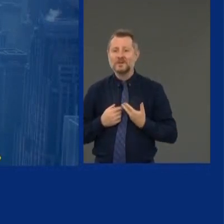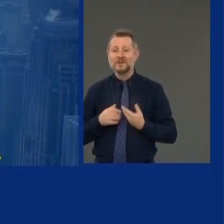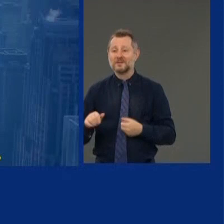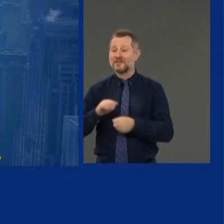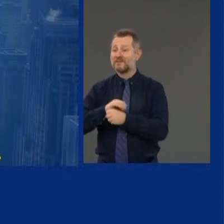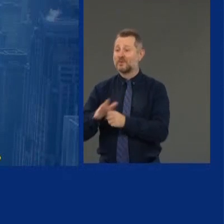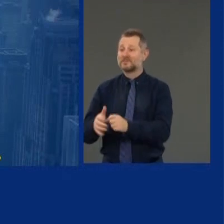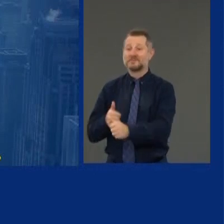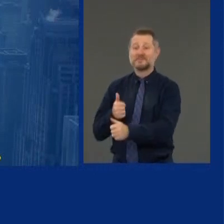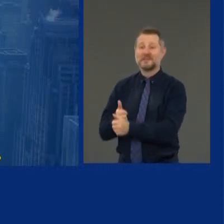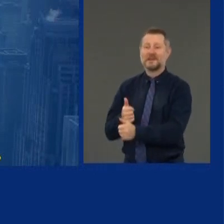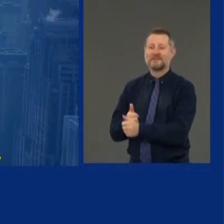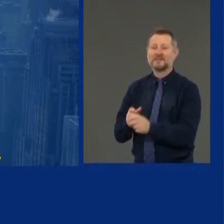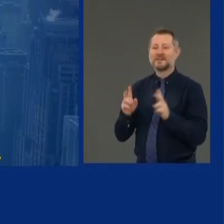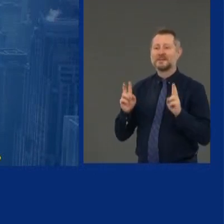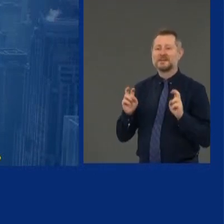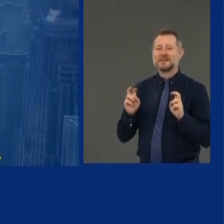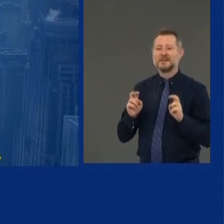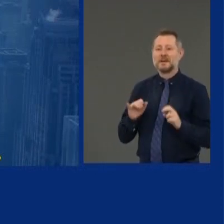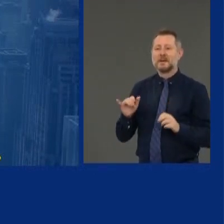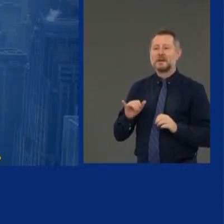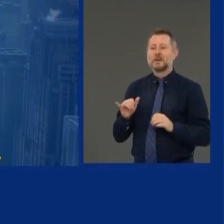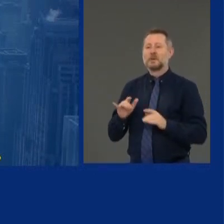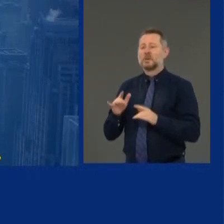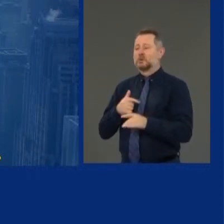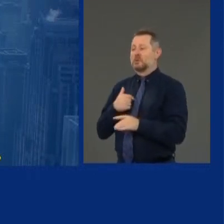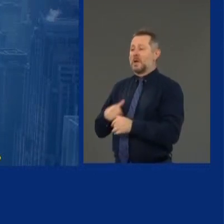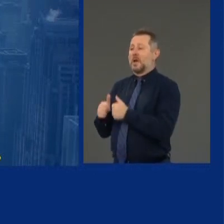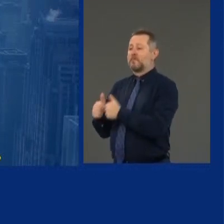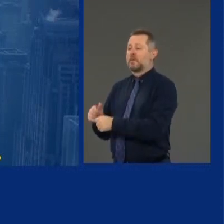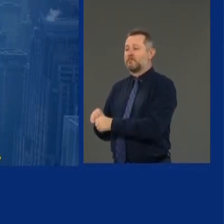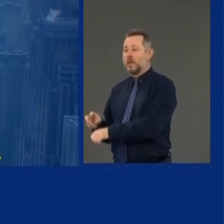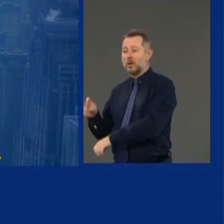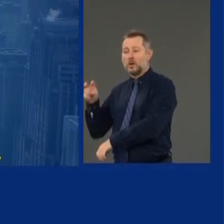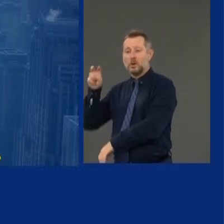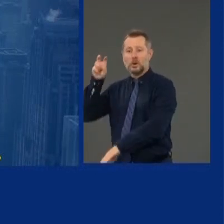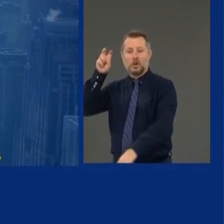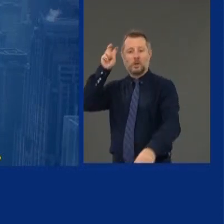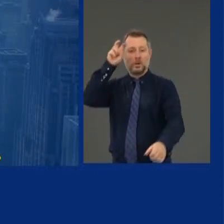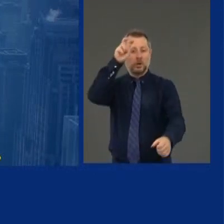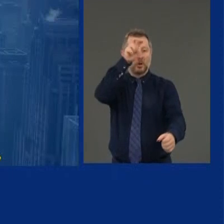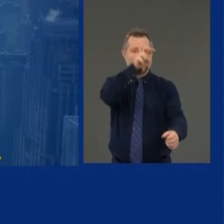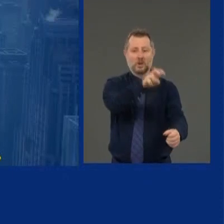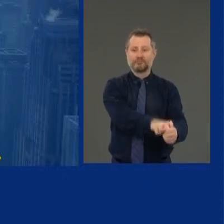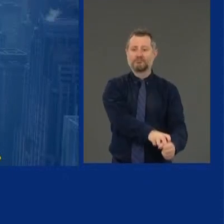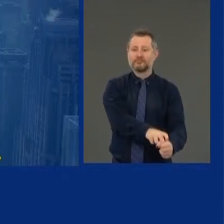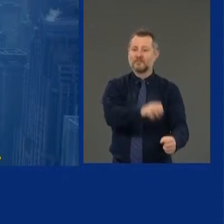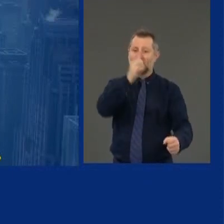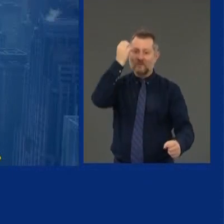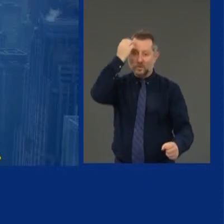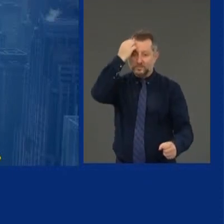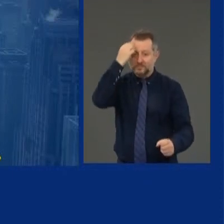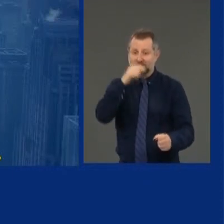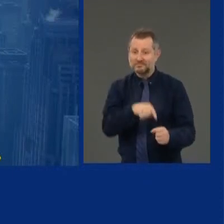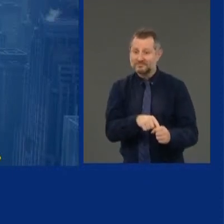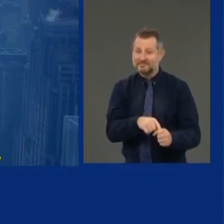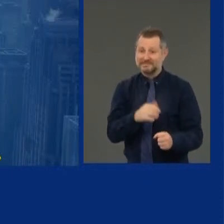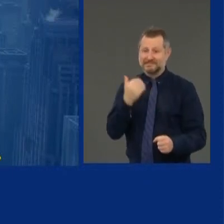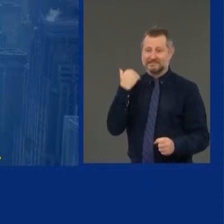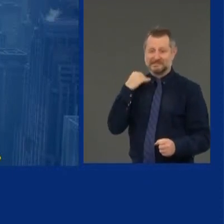NOBODY EVER TOLD US.